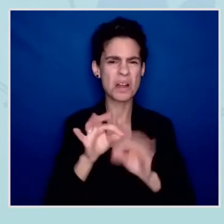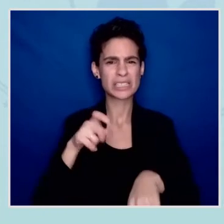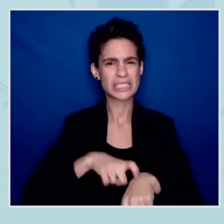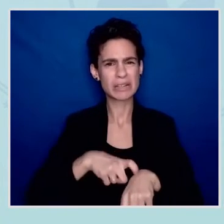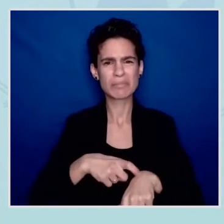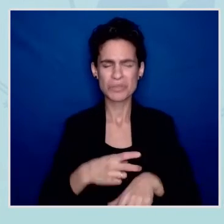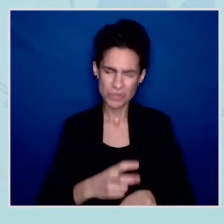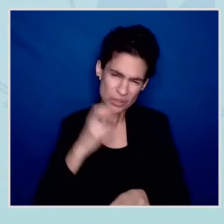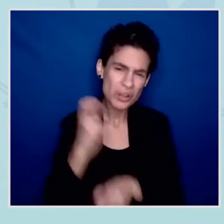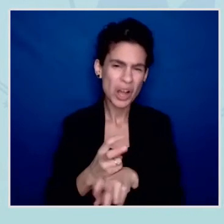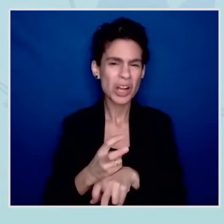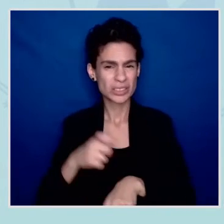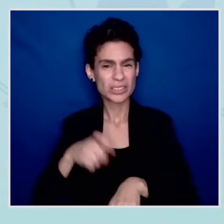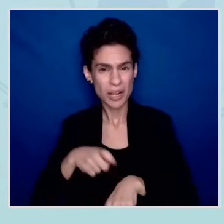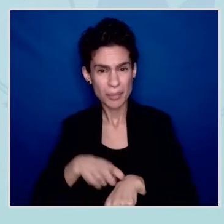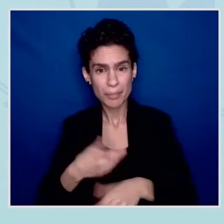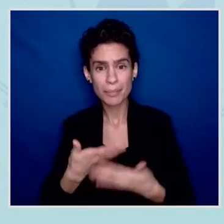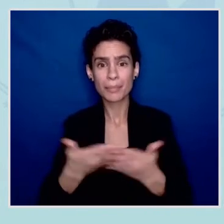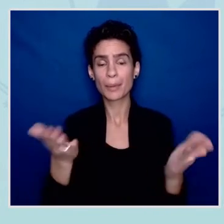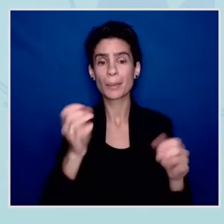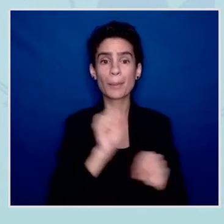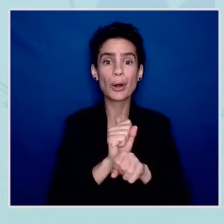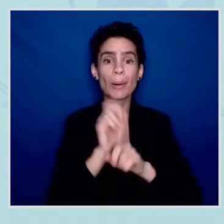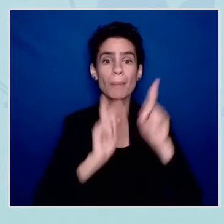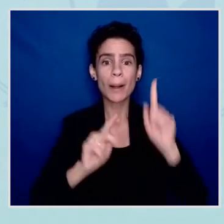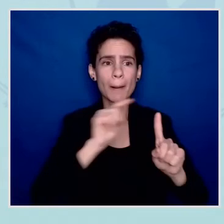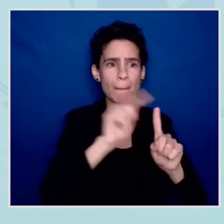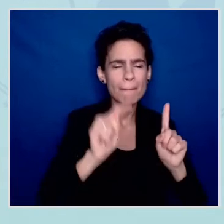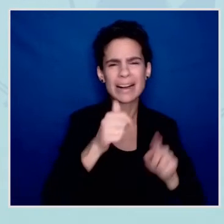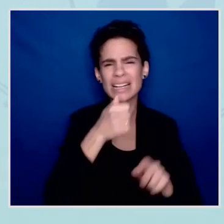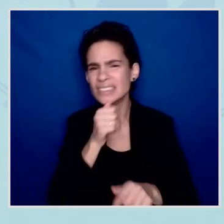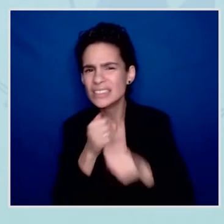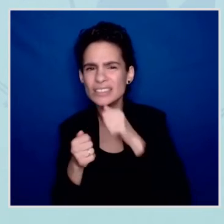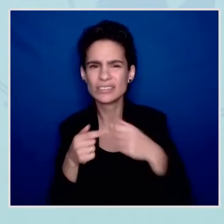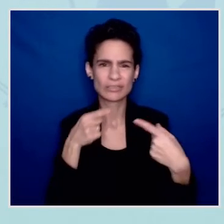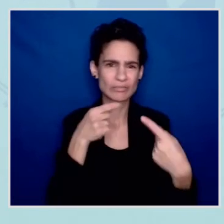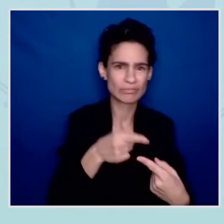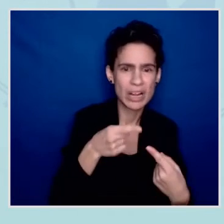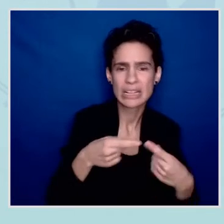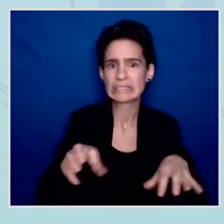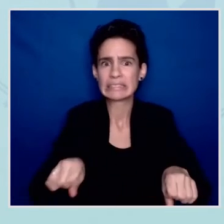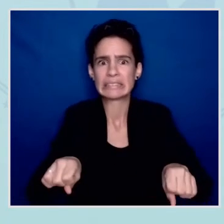OF MY LIFE SINCE THEN. TODAY, WE ARE AT A CROSSROADS